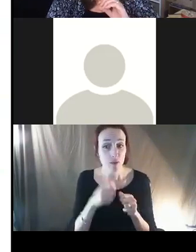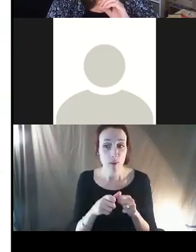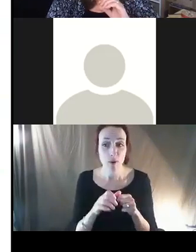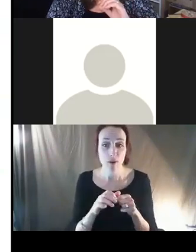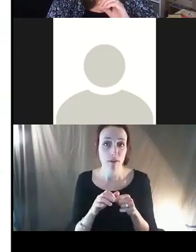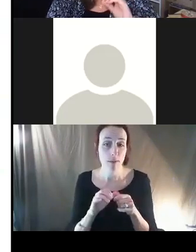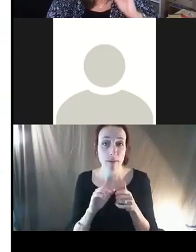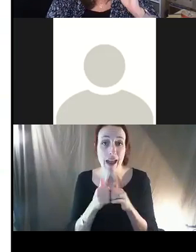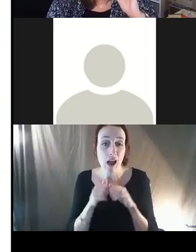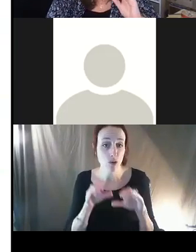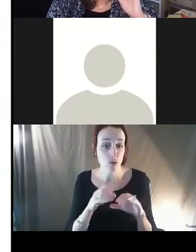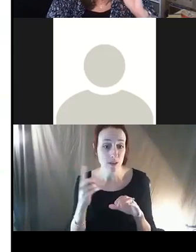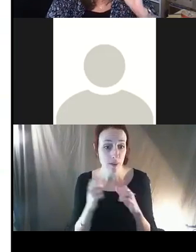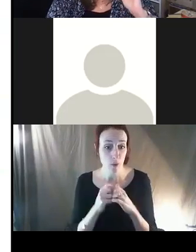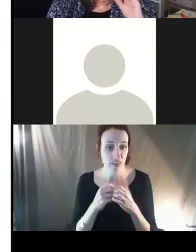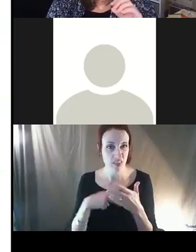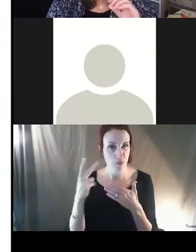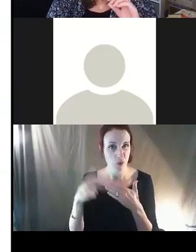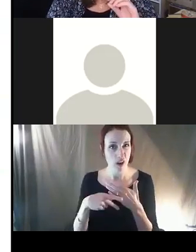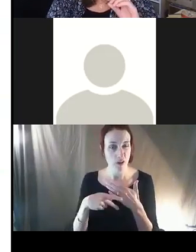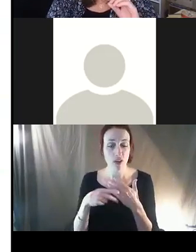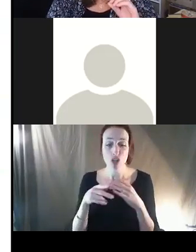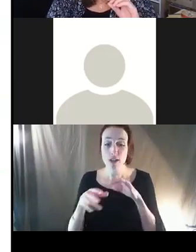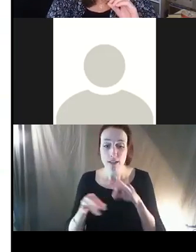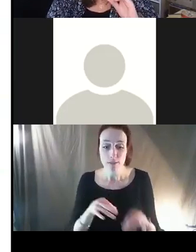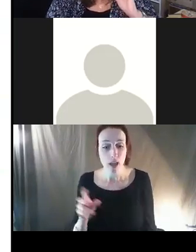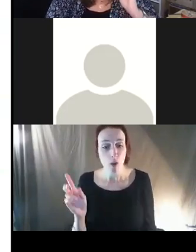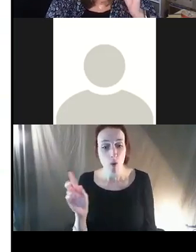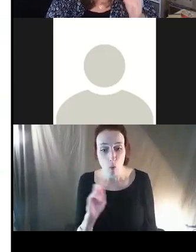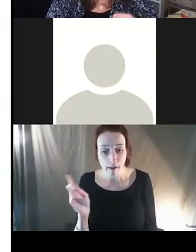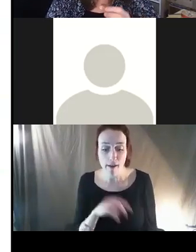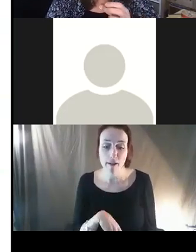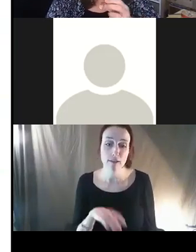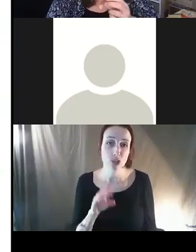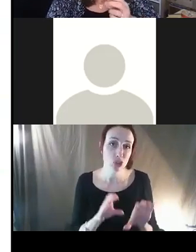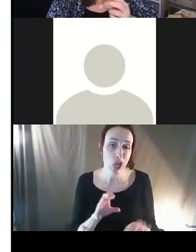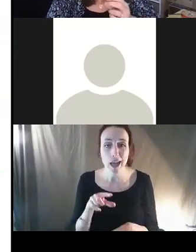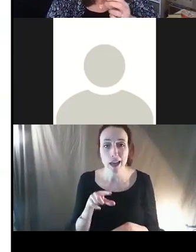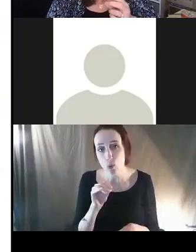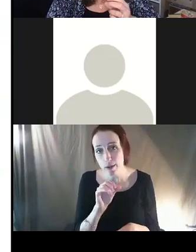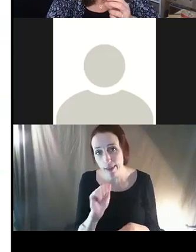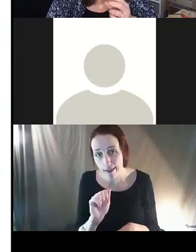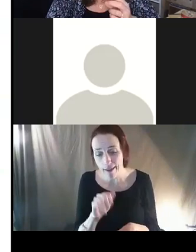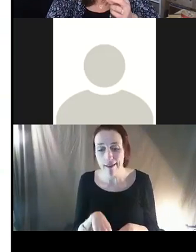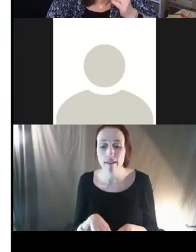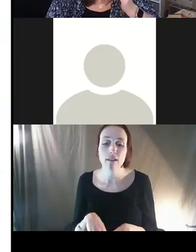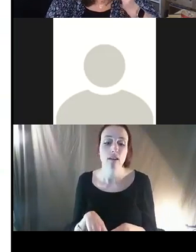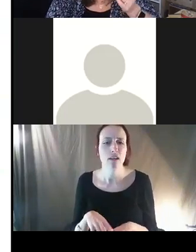meeting interface. She described the location of the features, how we are going to be using the chat.